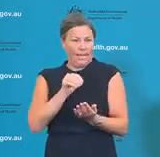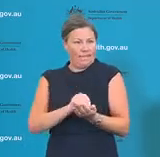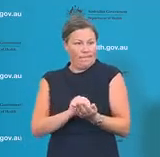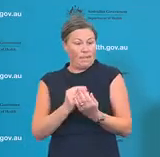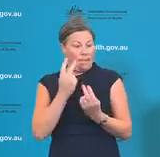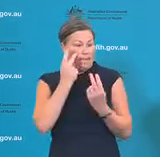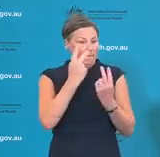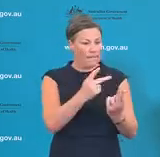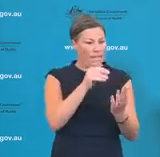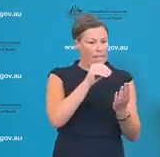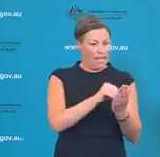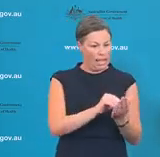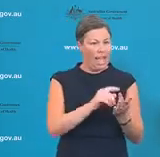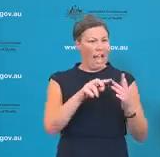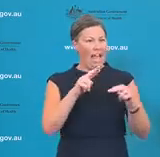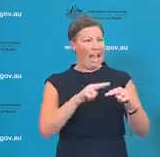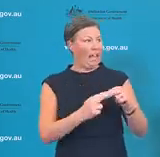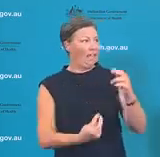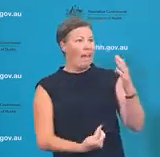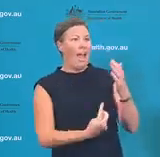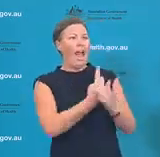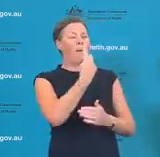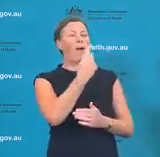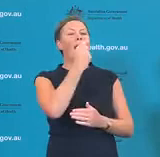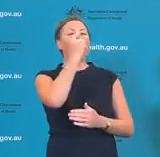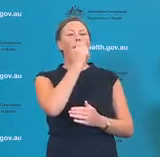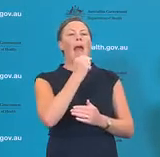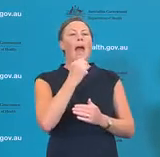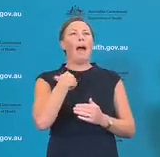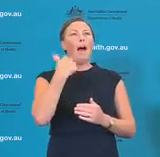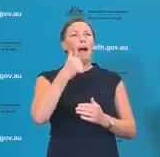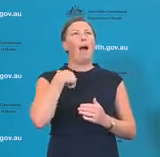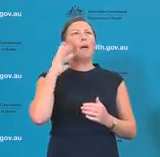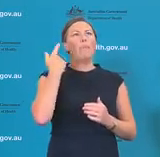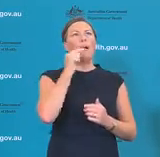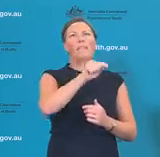retrace their steps? I'll start with the last question first